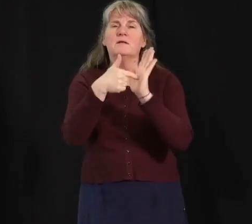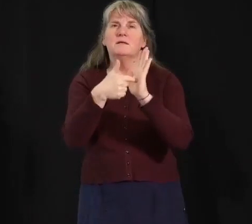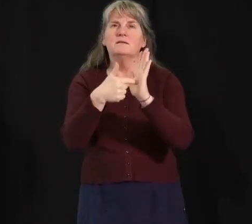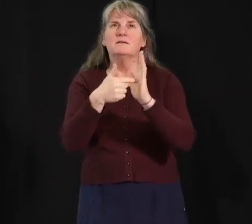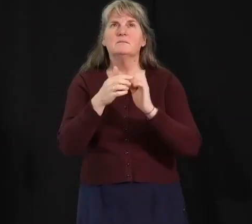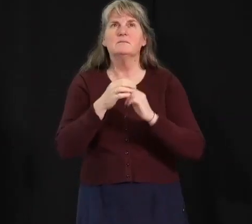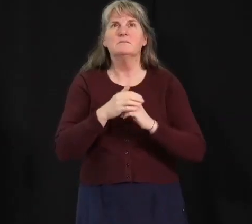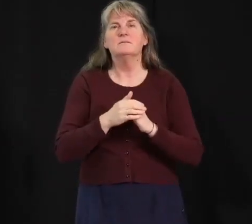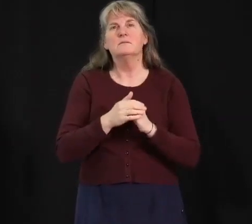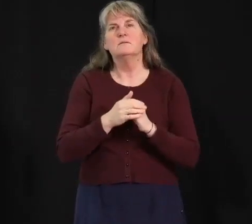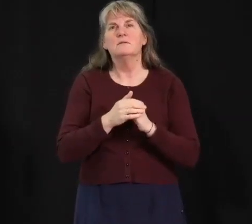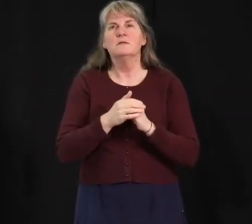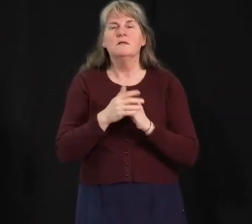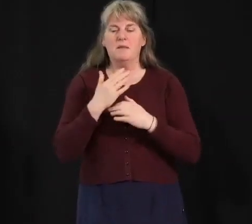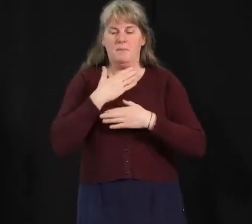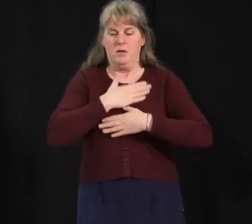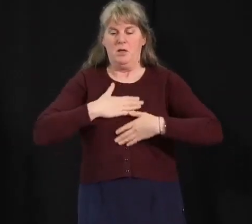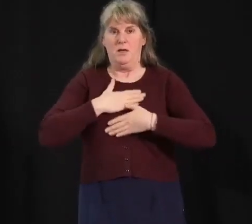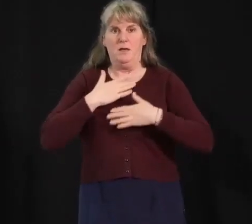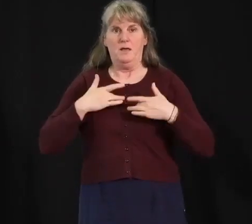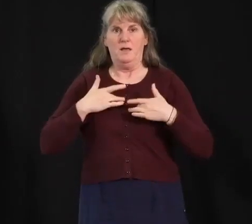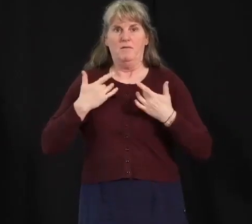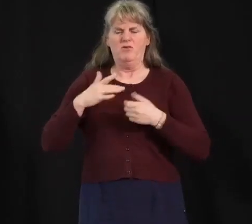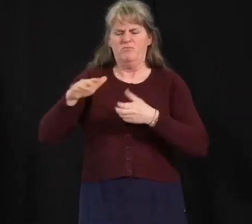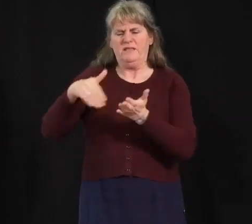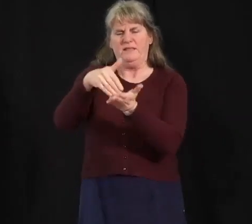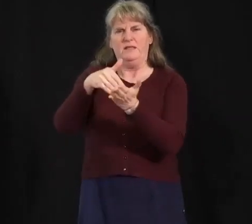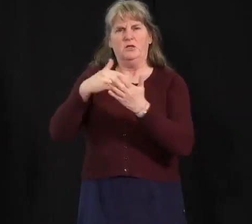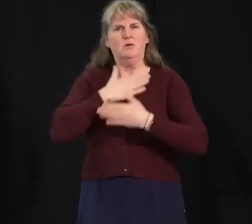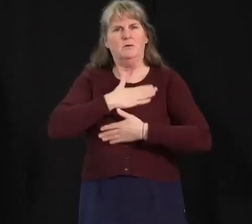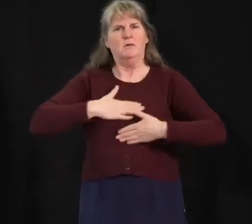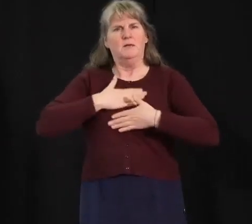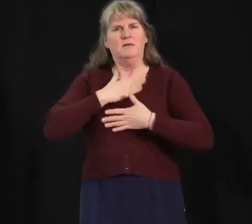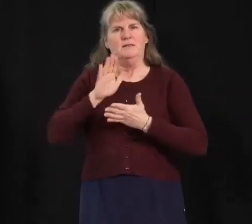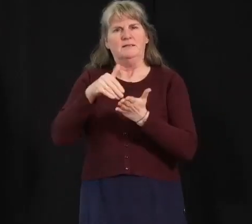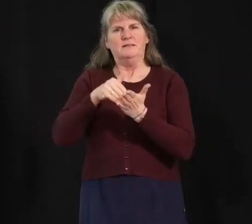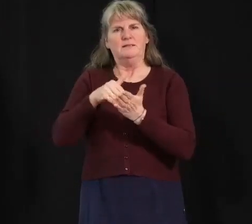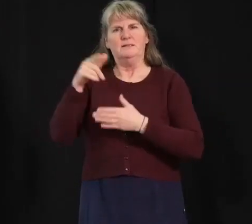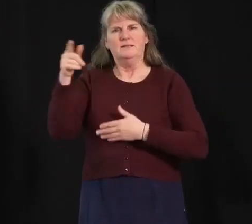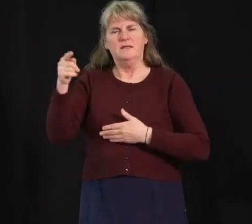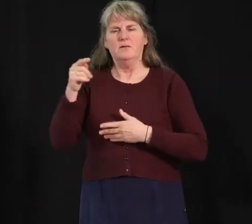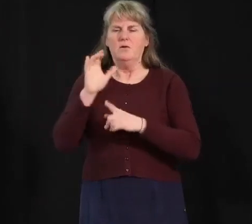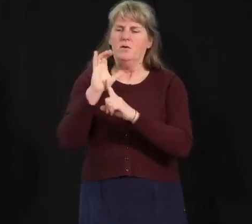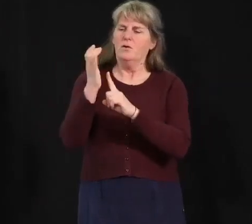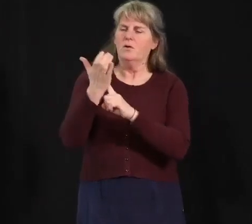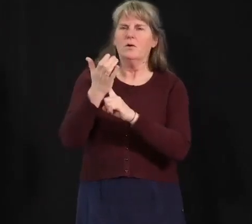But respecting the fundamental principles. It is going to be just allowing